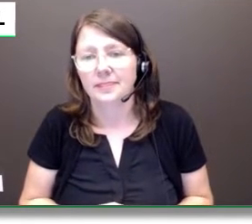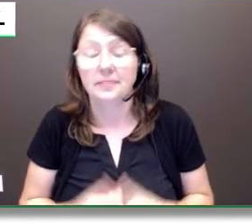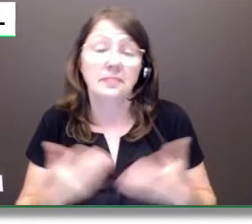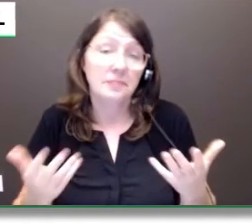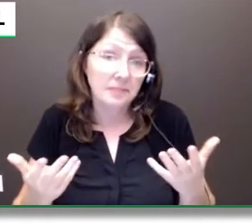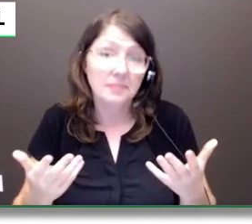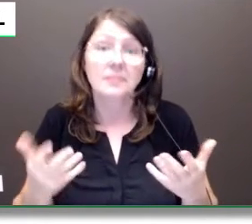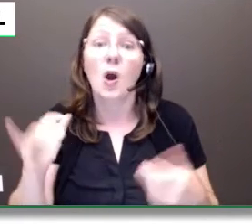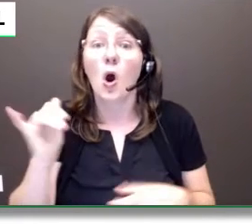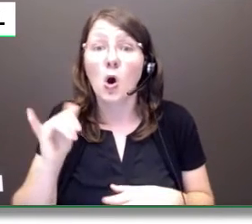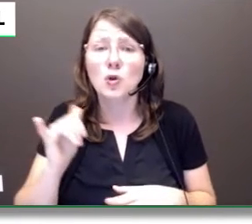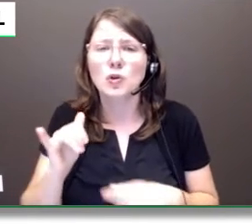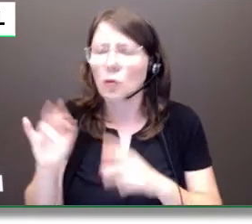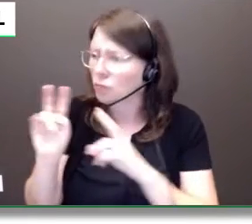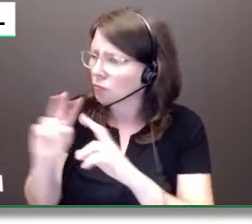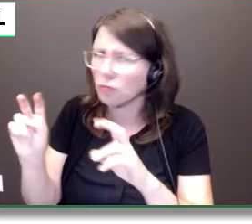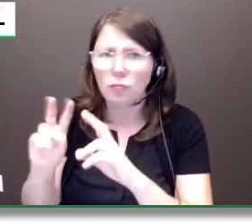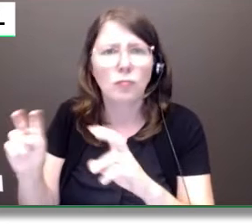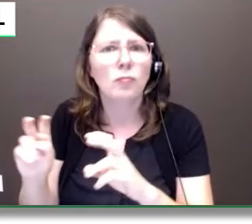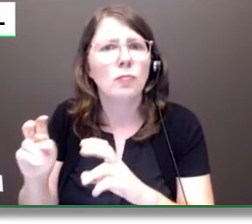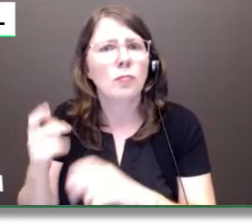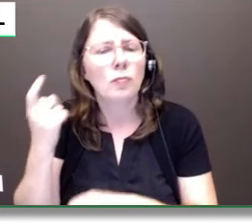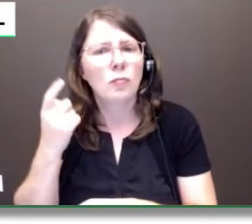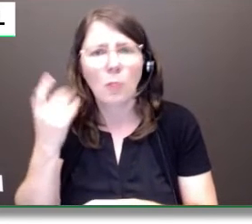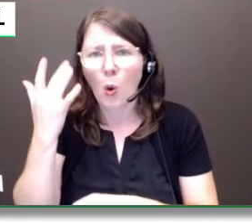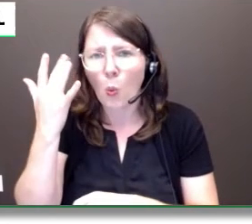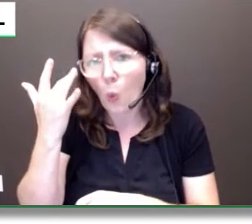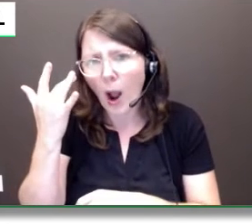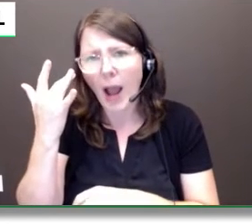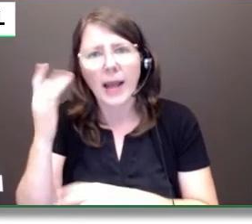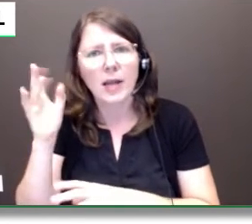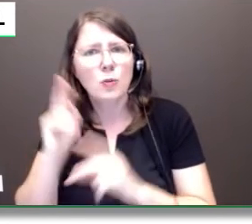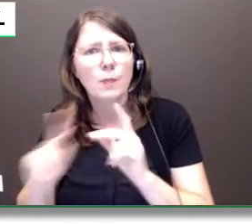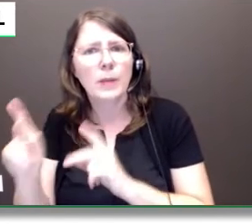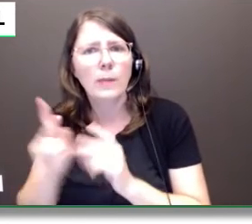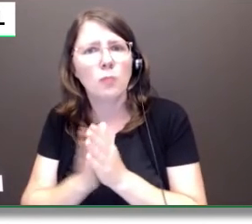Like why do people want to go out to the mountains and go hiking or or go in any